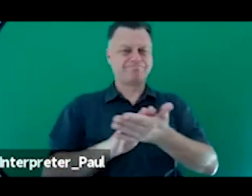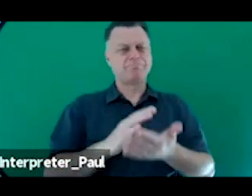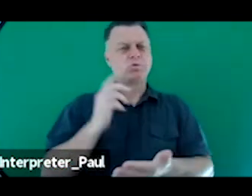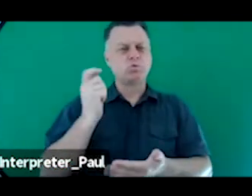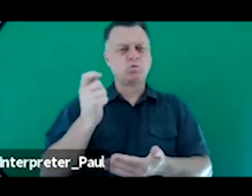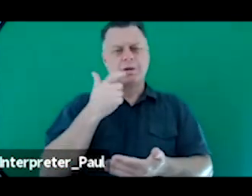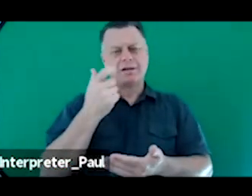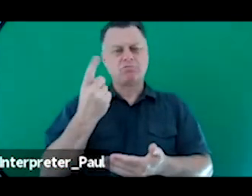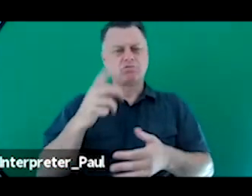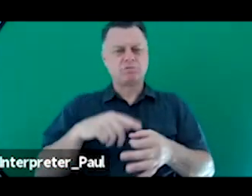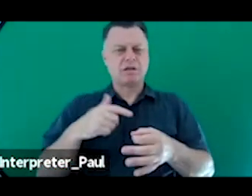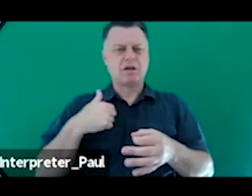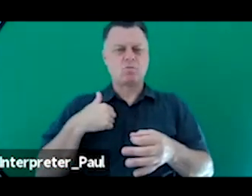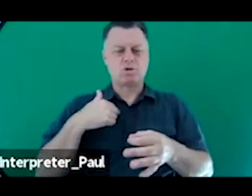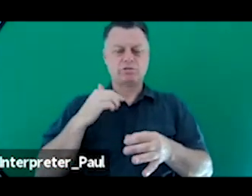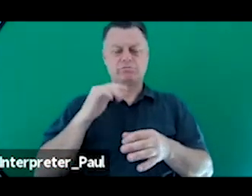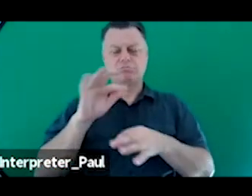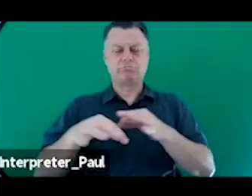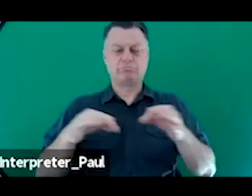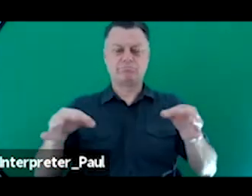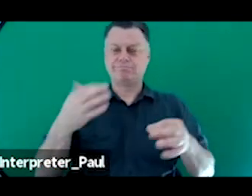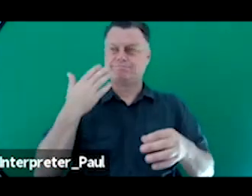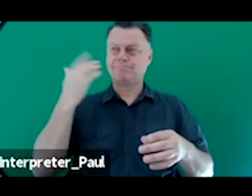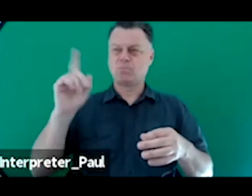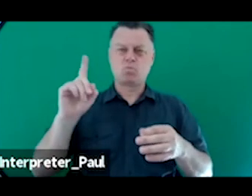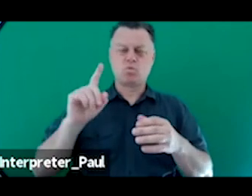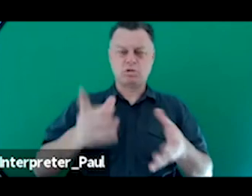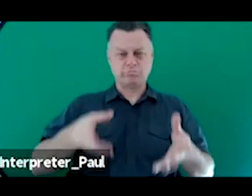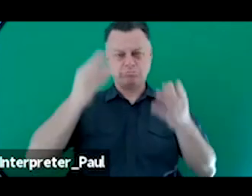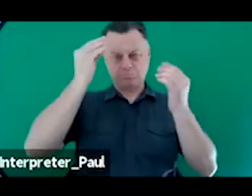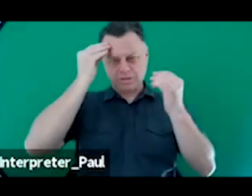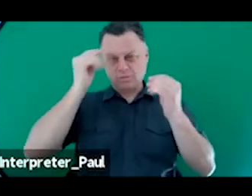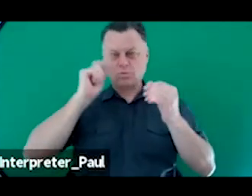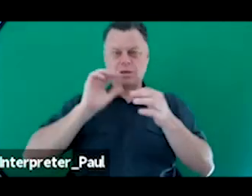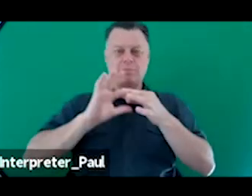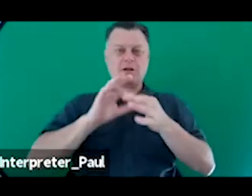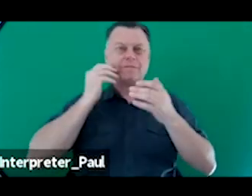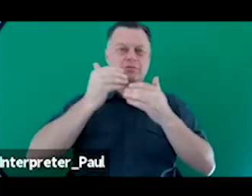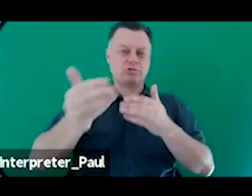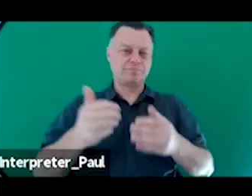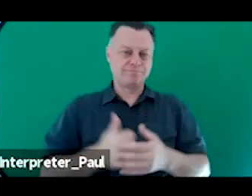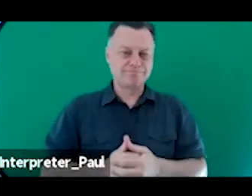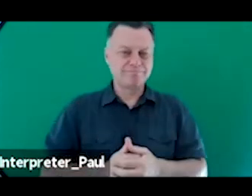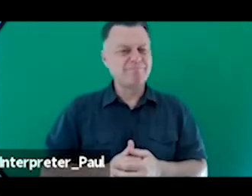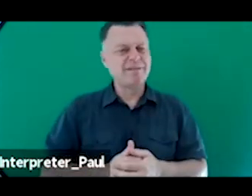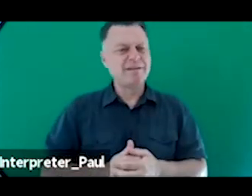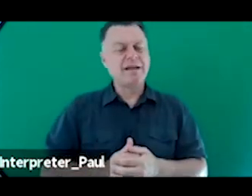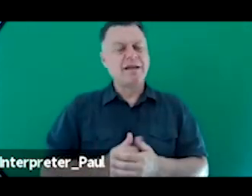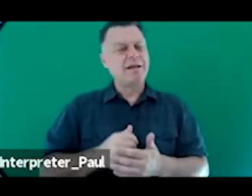I will ask about what we will take away. Think about the individual inclusion plans. When I